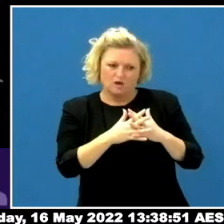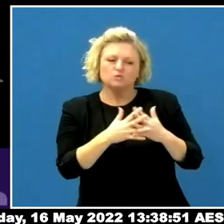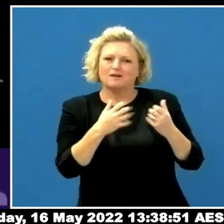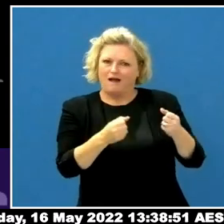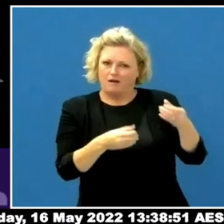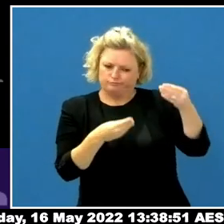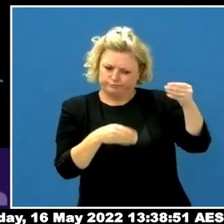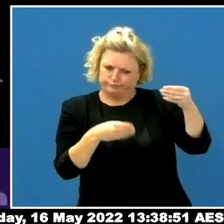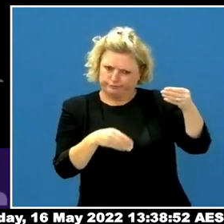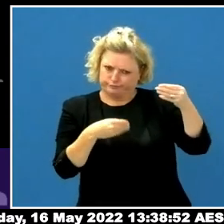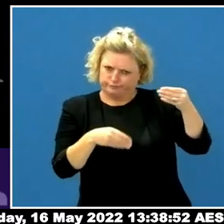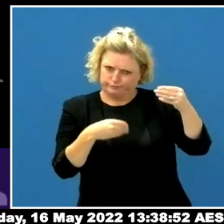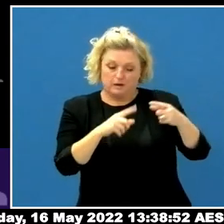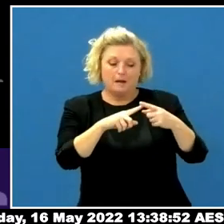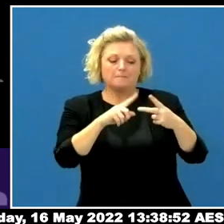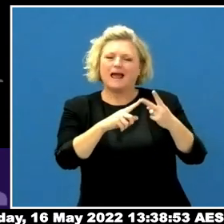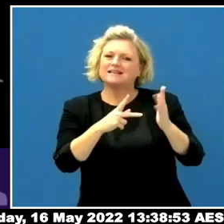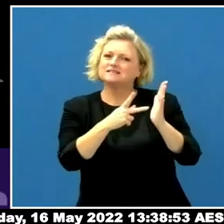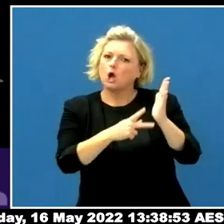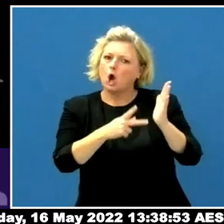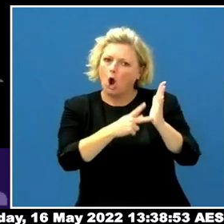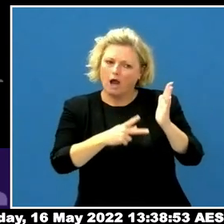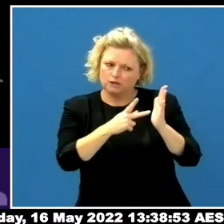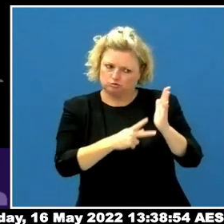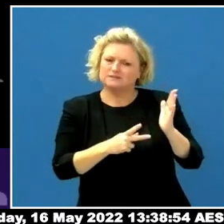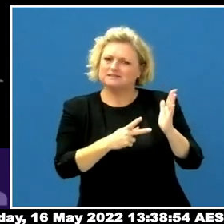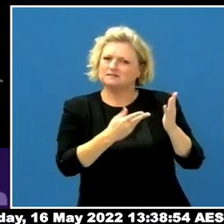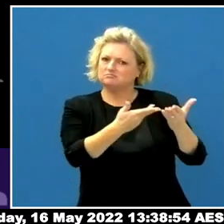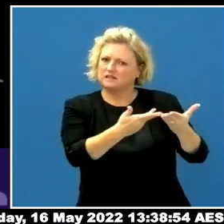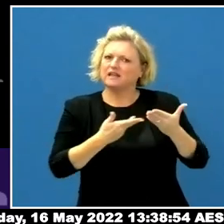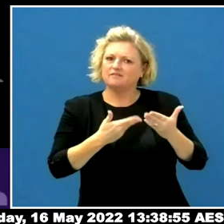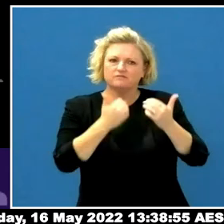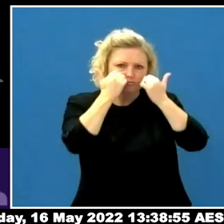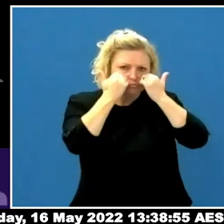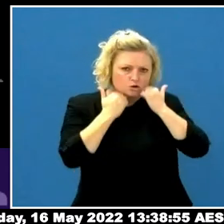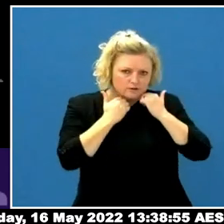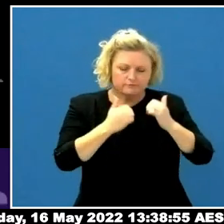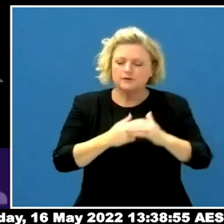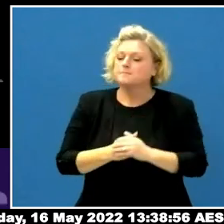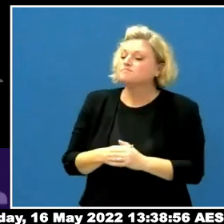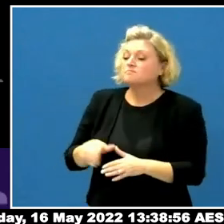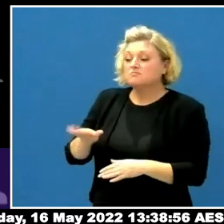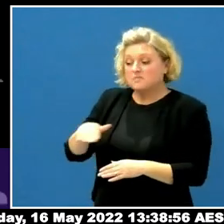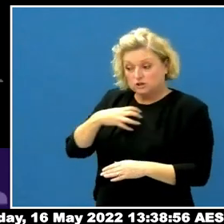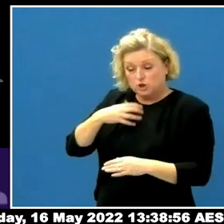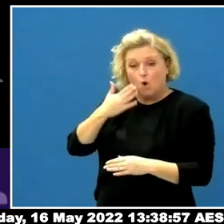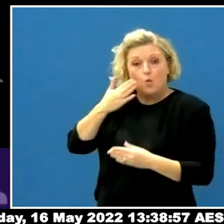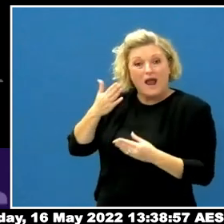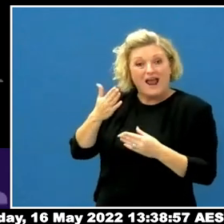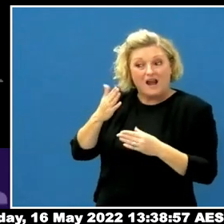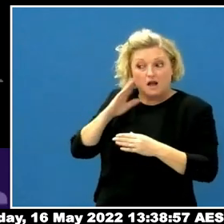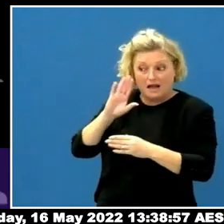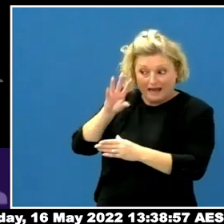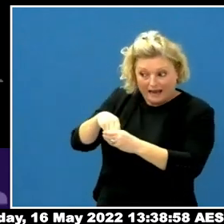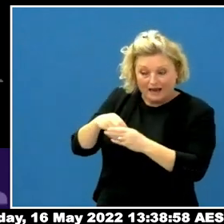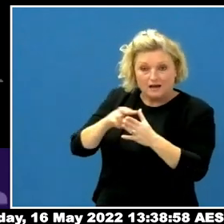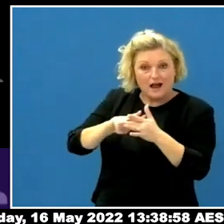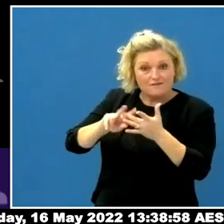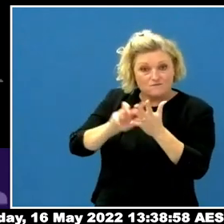And was that behaviour support plan provided to Afford when he commenced with Afford: Yes, they actually didn't want to take him on board to begin with.